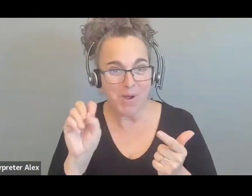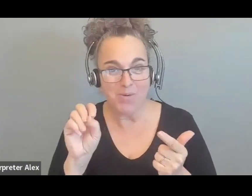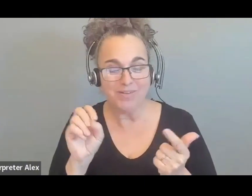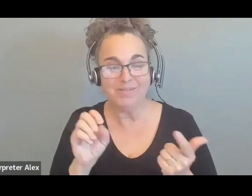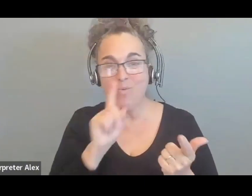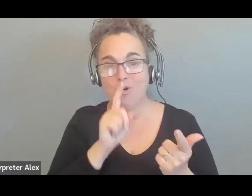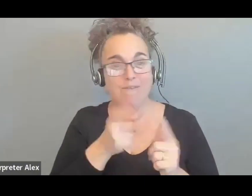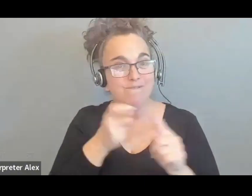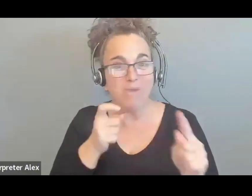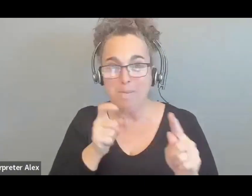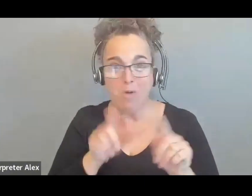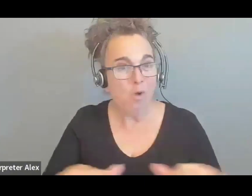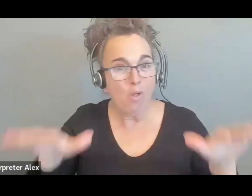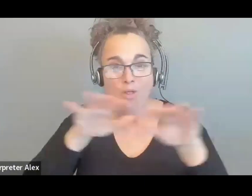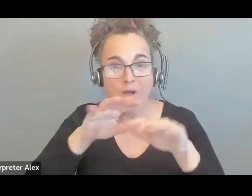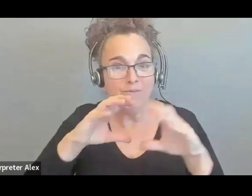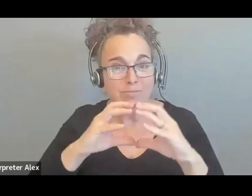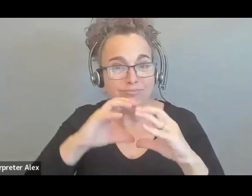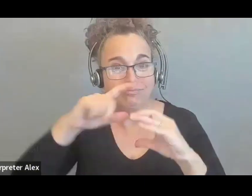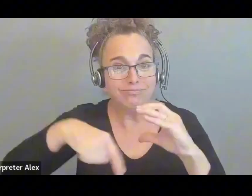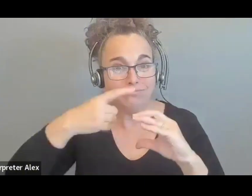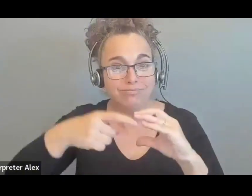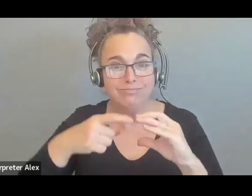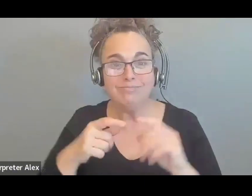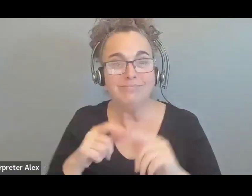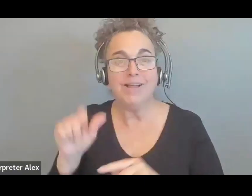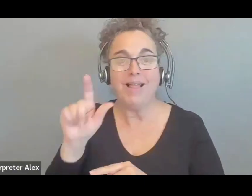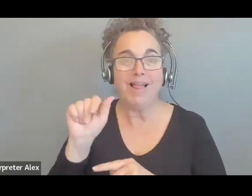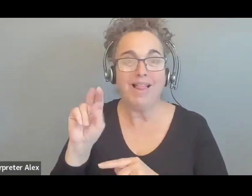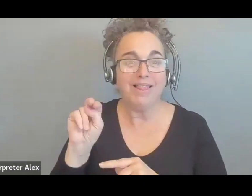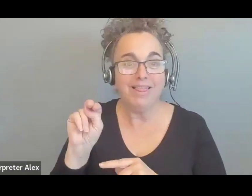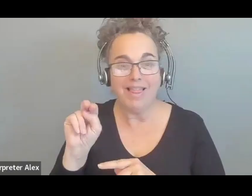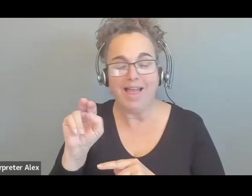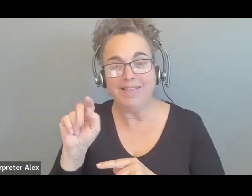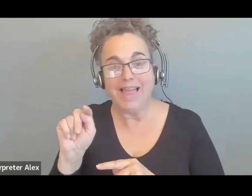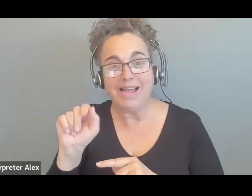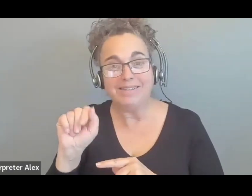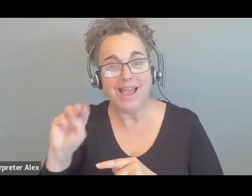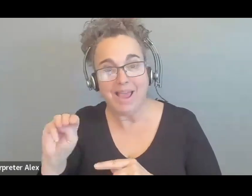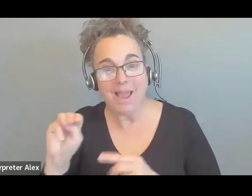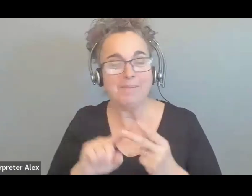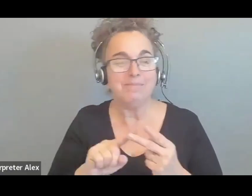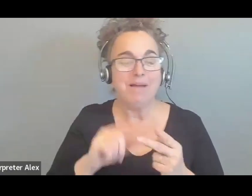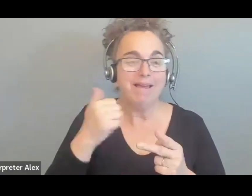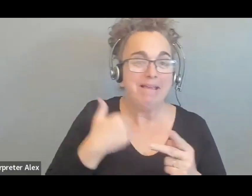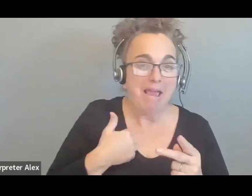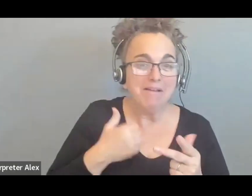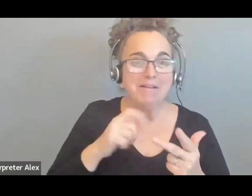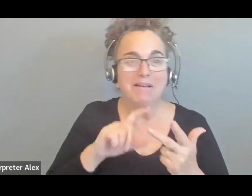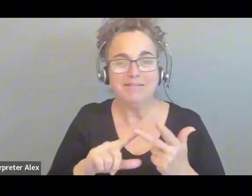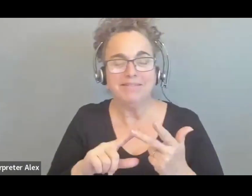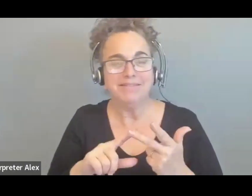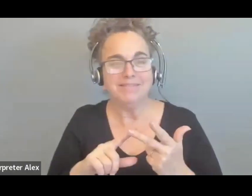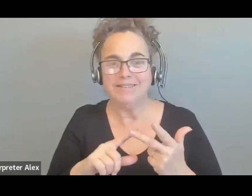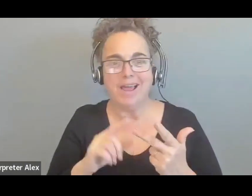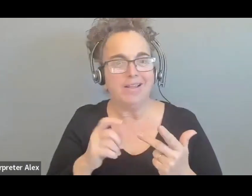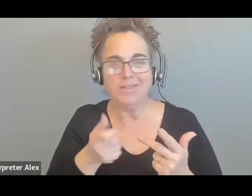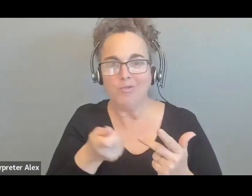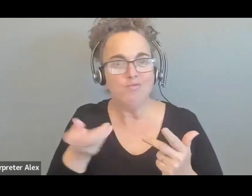I mean, we have people in, we one person in Latem, and one person in Canada, and then the rest of us are sprinkled along the eastern coast.